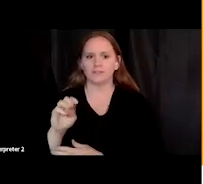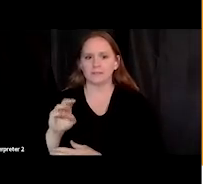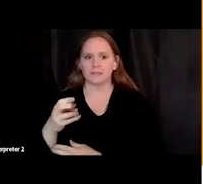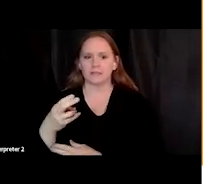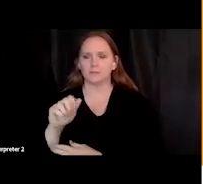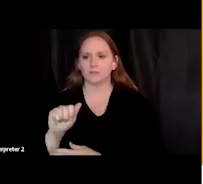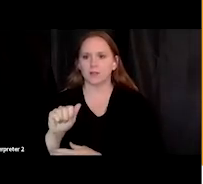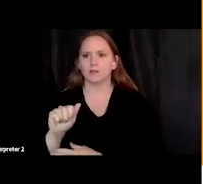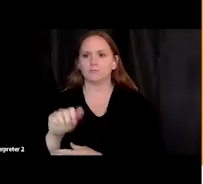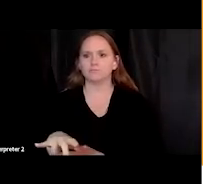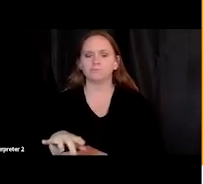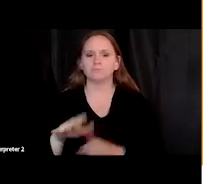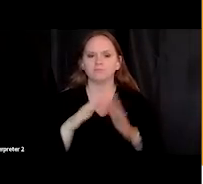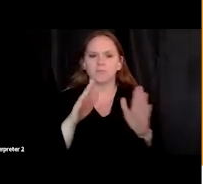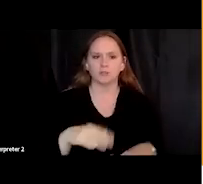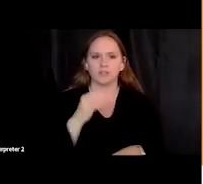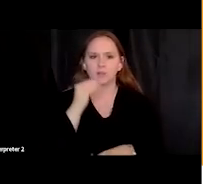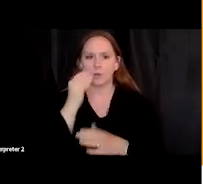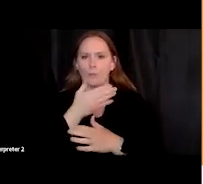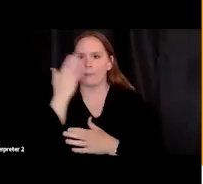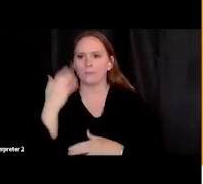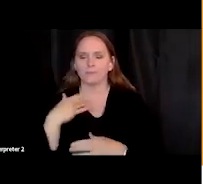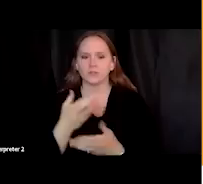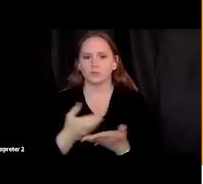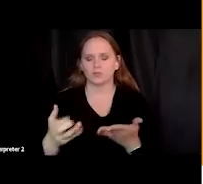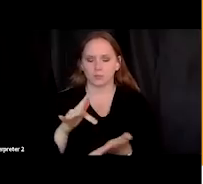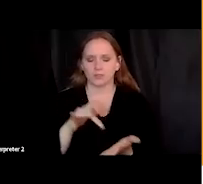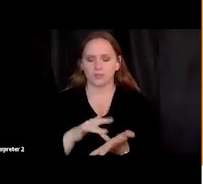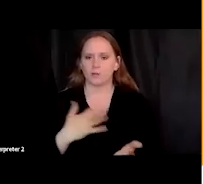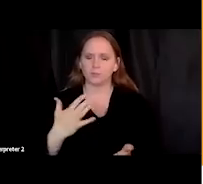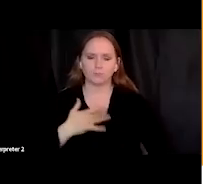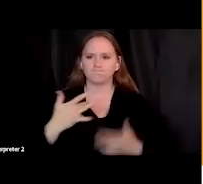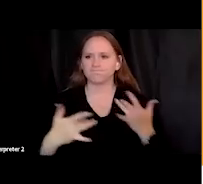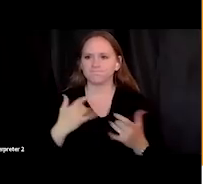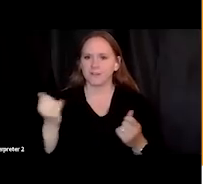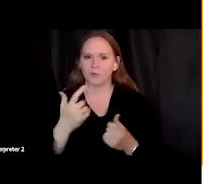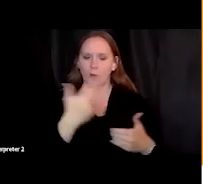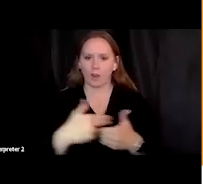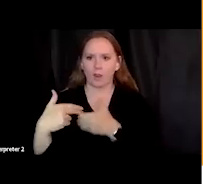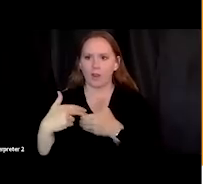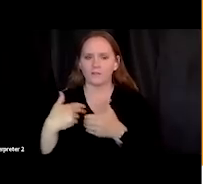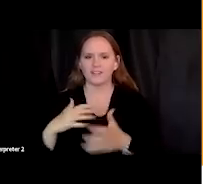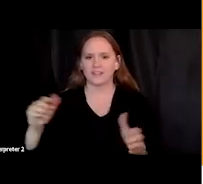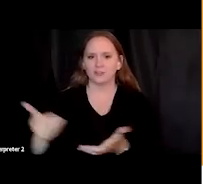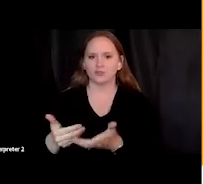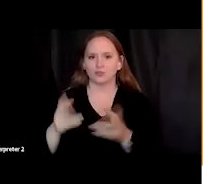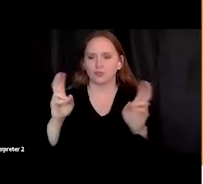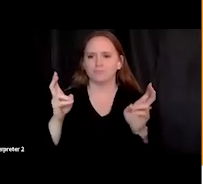and I am thrilled with so many people joining us today for our webinar on introduction to hoarding disorder.